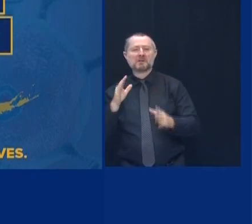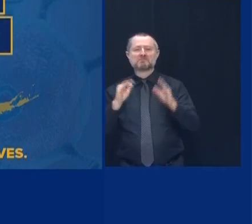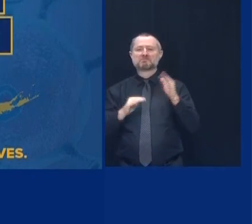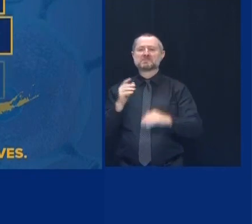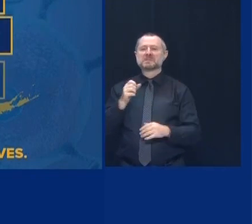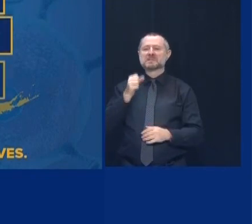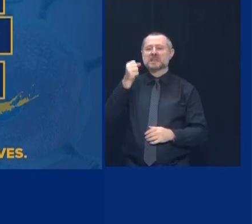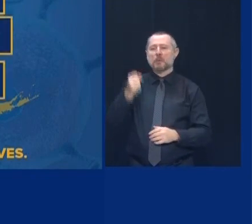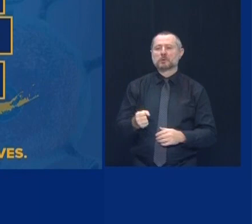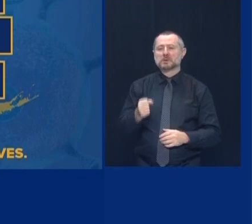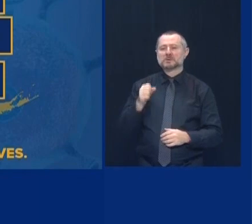LOOK AT THAT VARIANCE.q